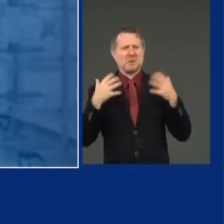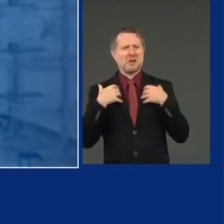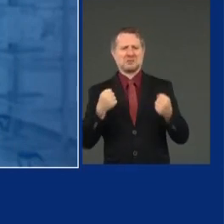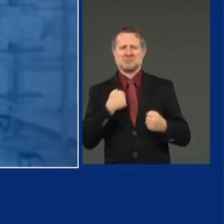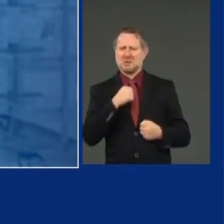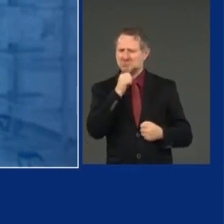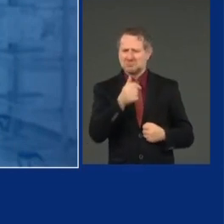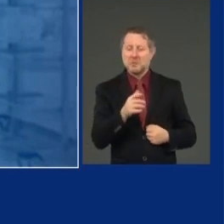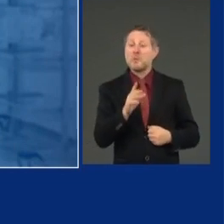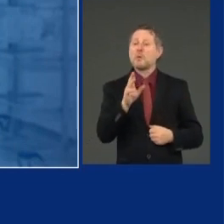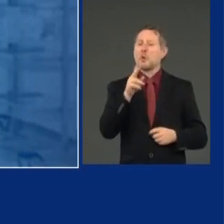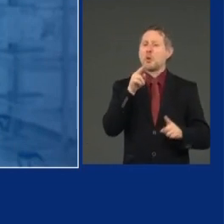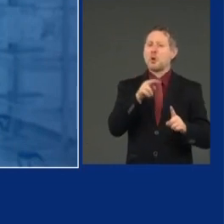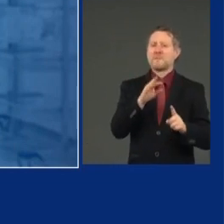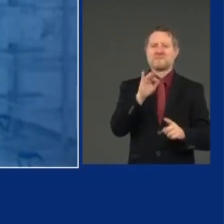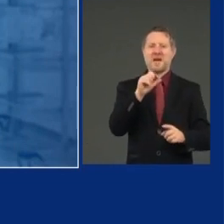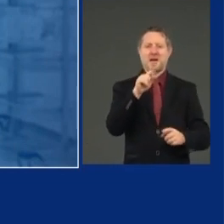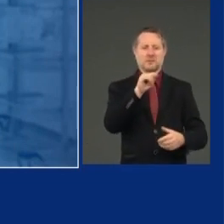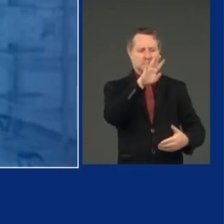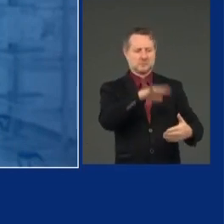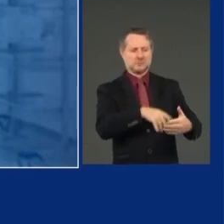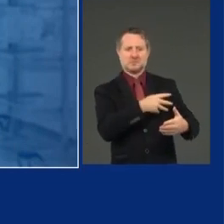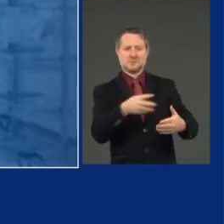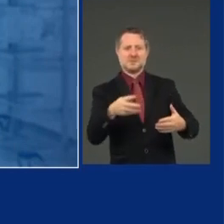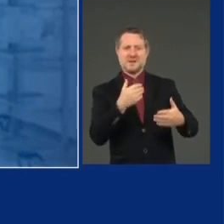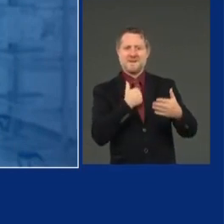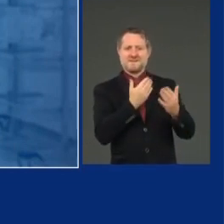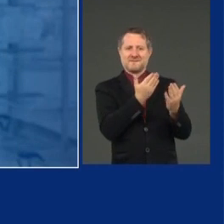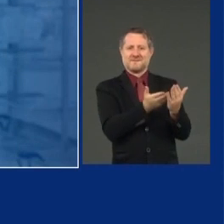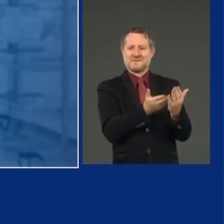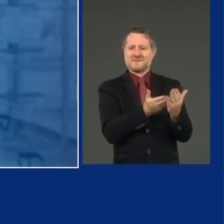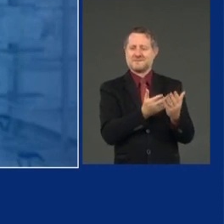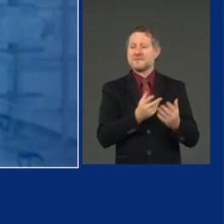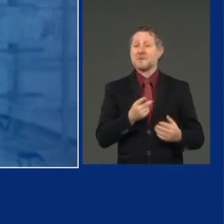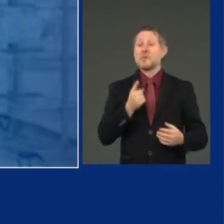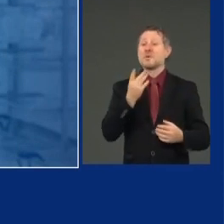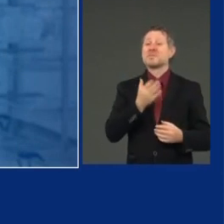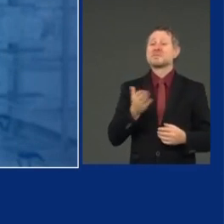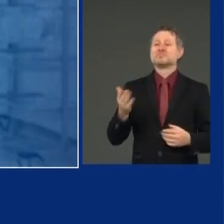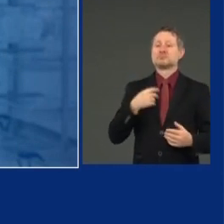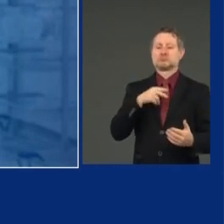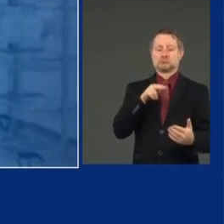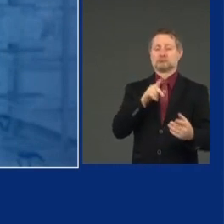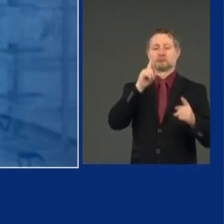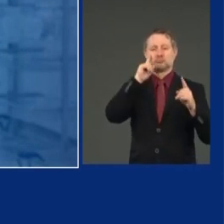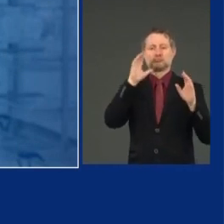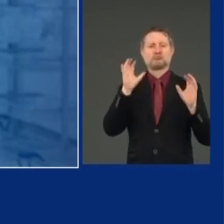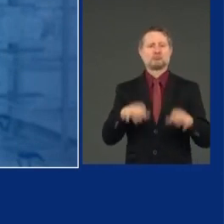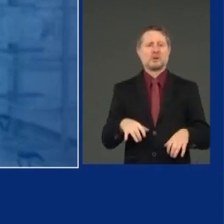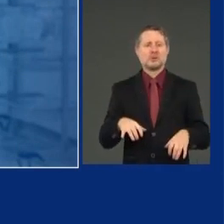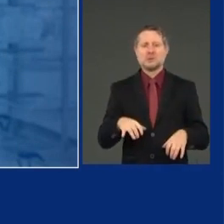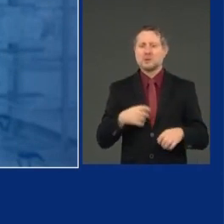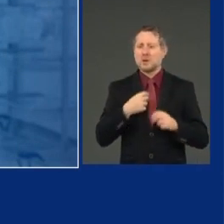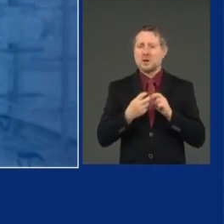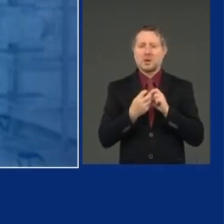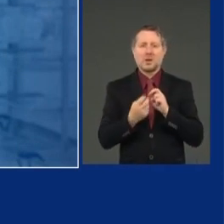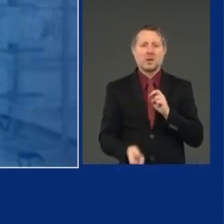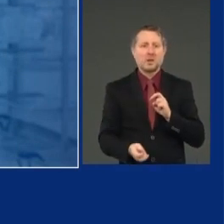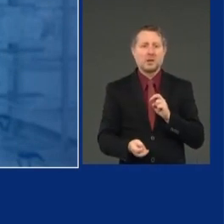I'M NOT A DOCTOR. I'M NOT A PUBLIC HEALTH EXPERT.